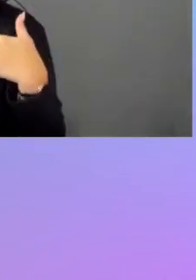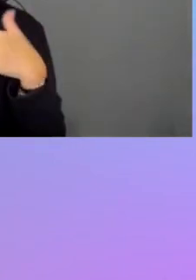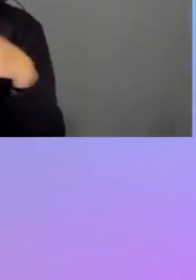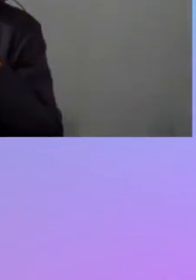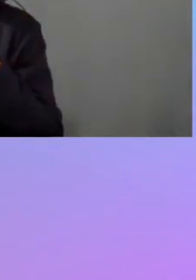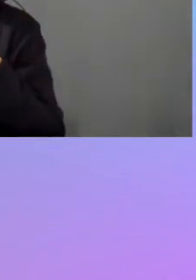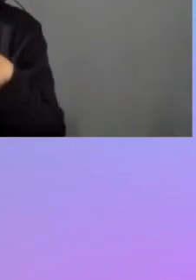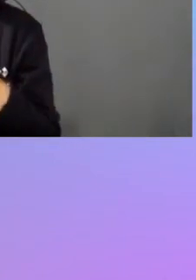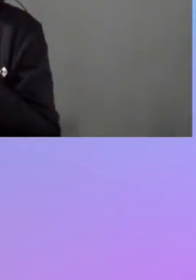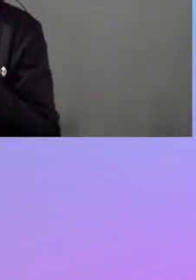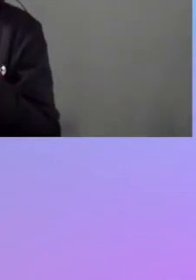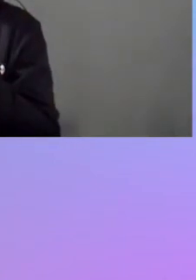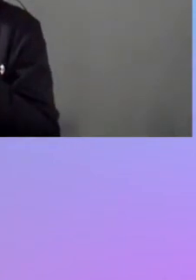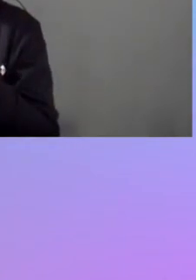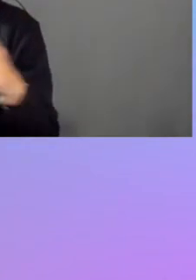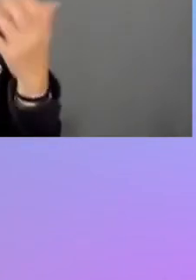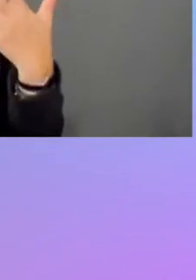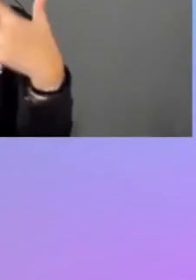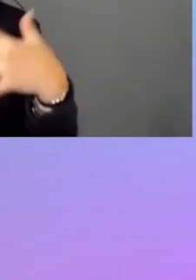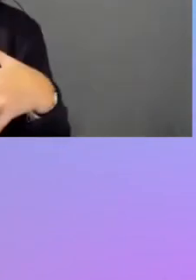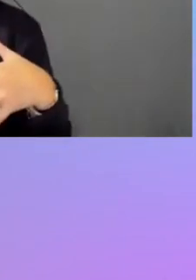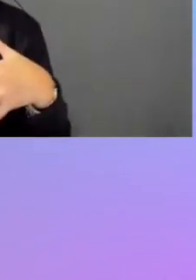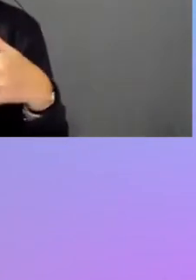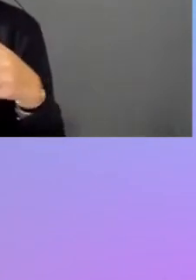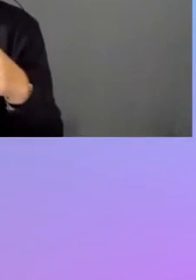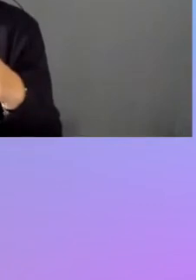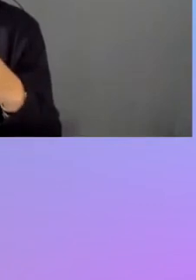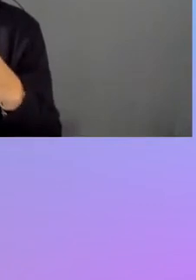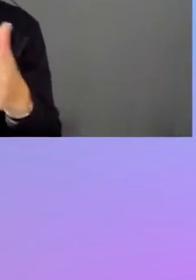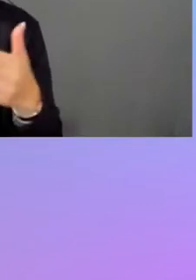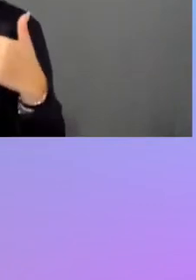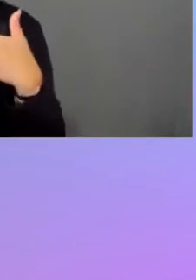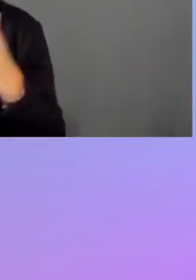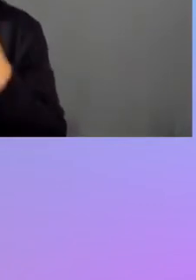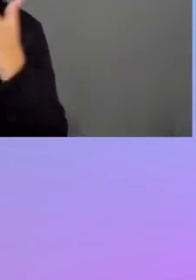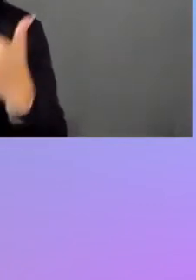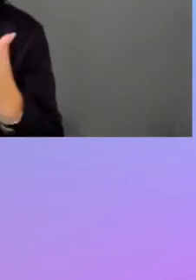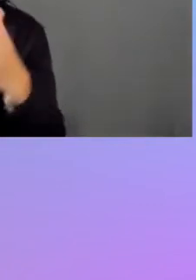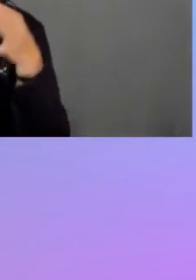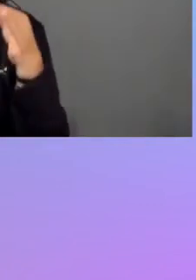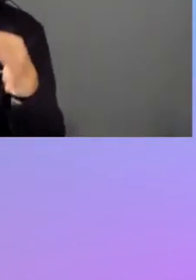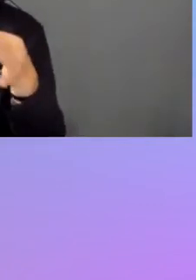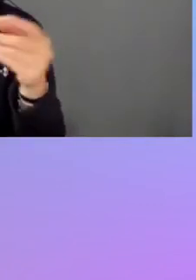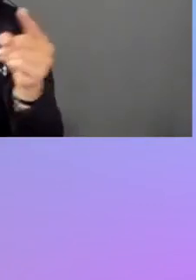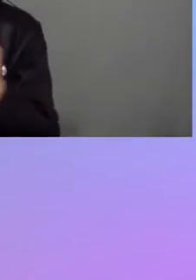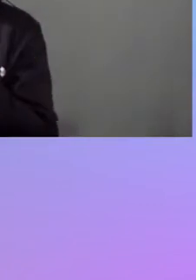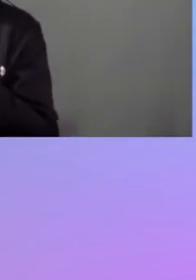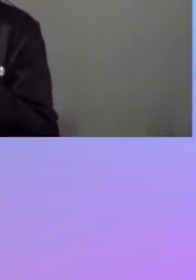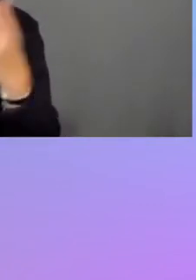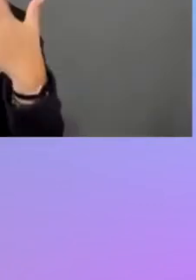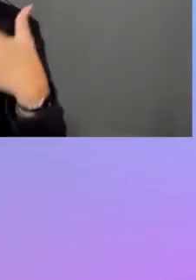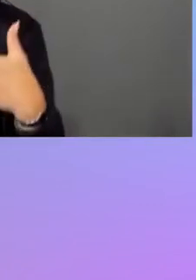context, you don't have to put extensibility into play necessarily until you have an employee who actually meets